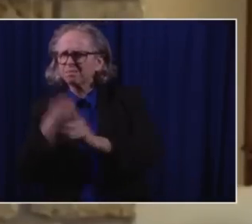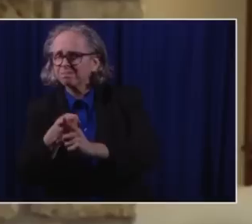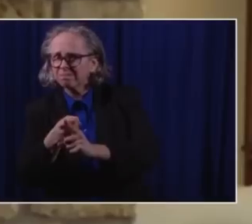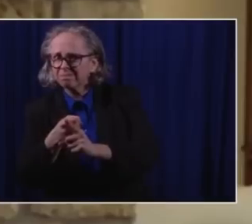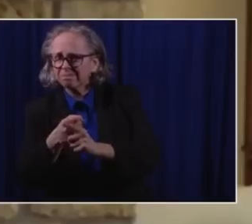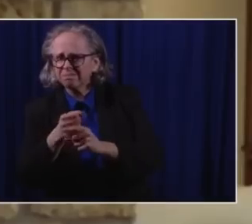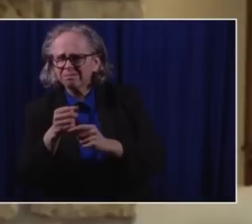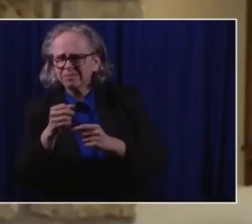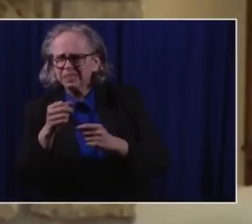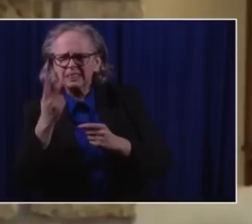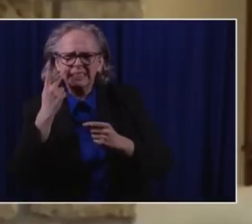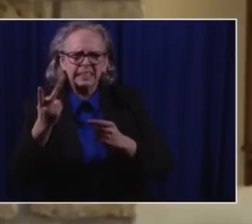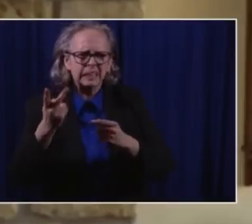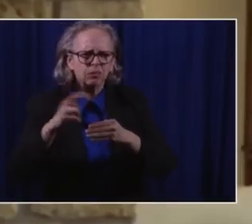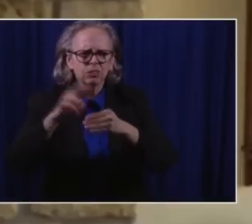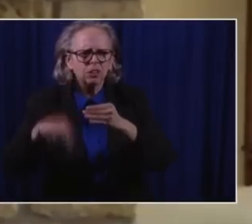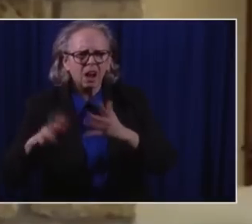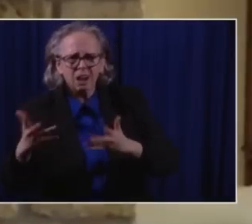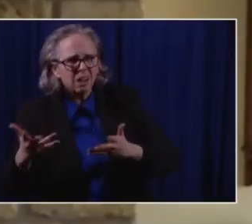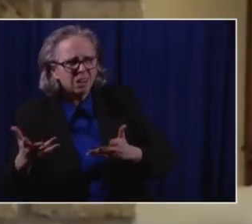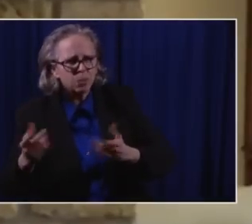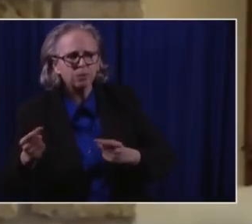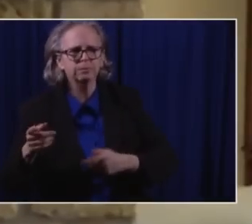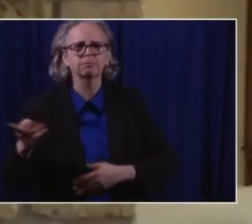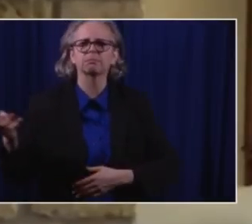together but if if if we don't